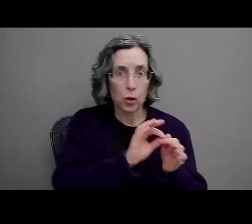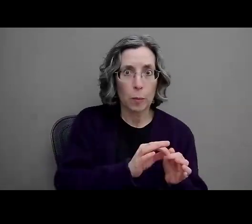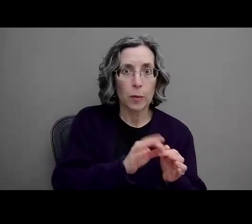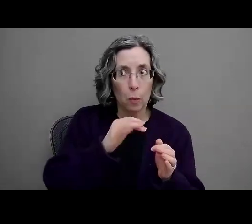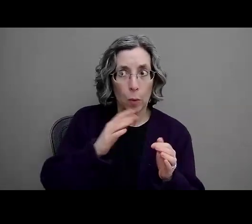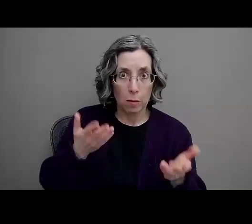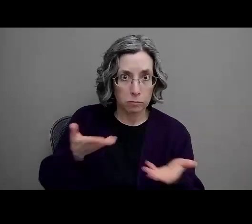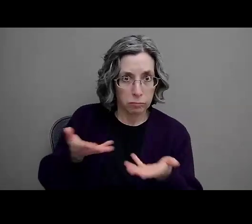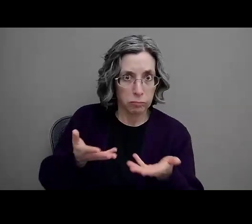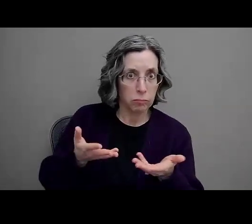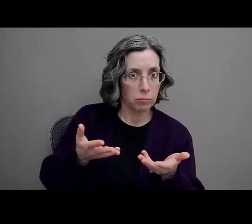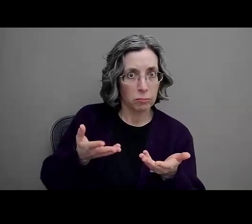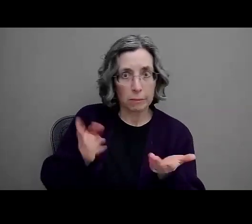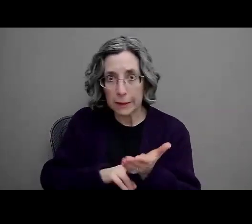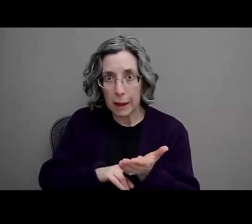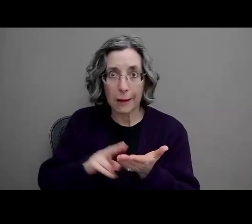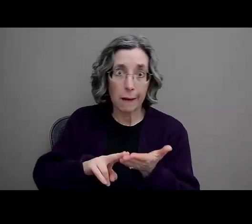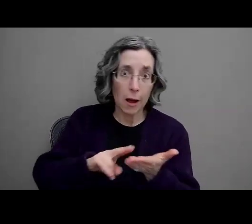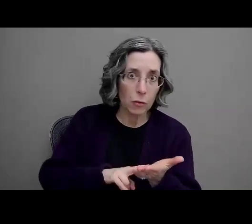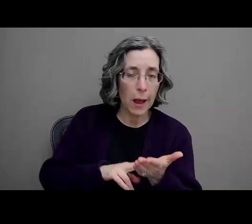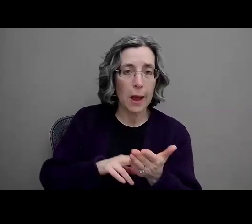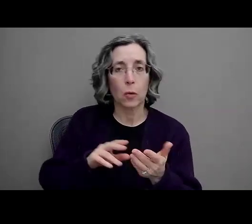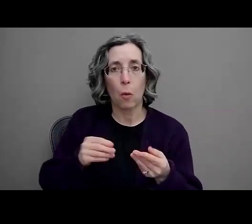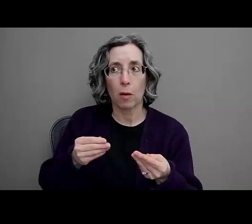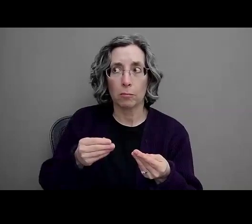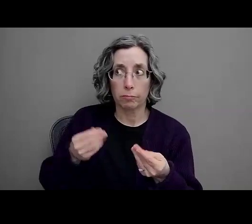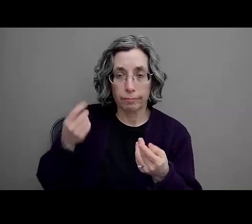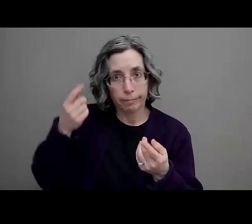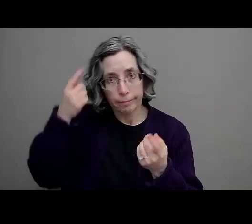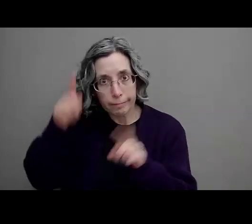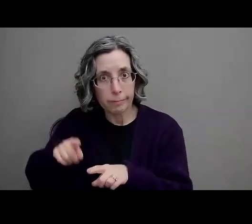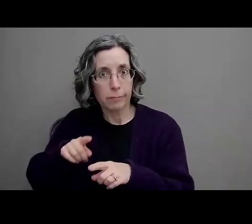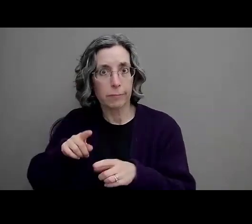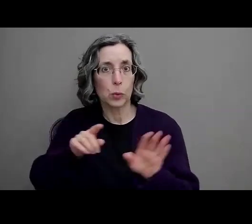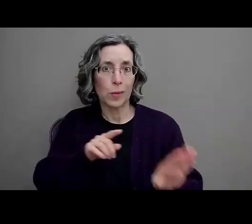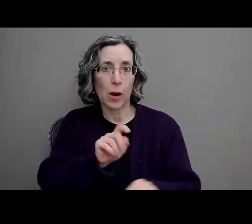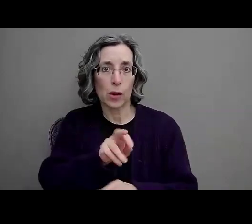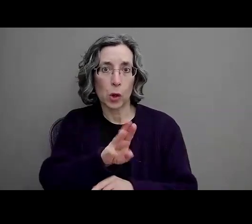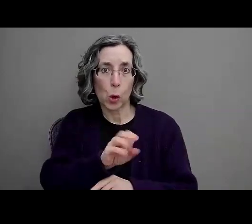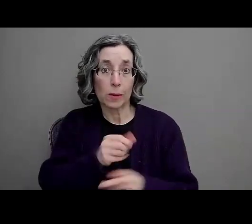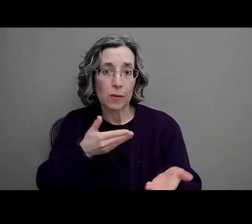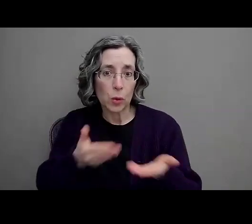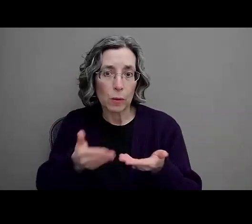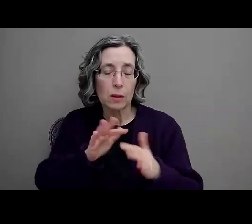out ahead of time before an interpreter would provide the services. Again, sign language interpreters might work alone,